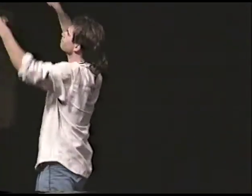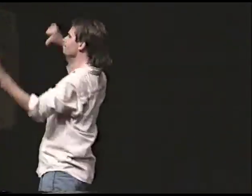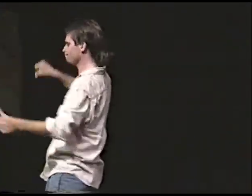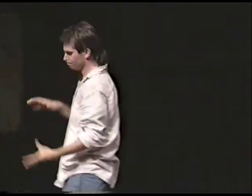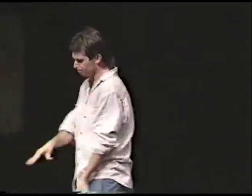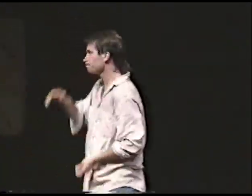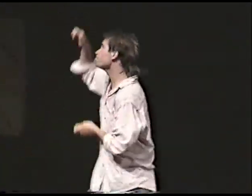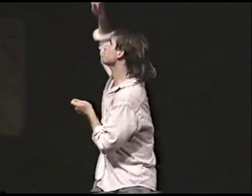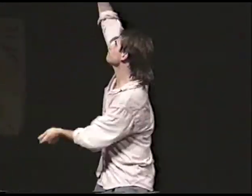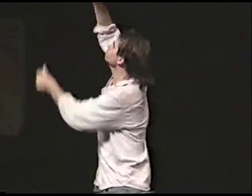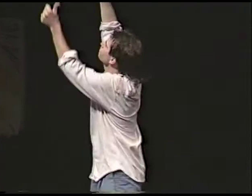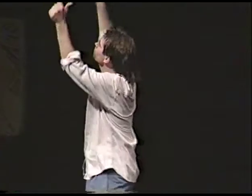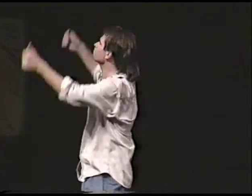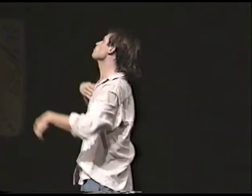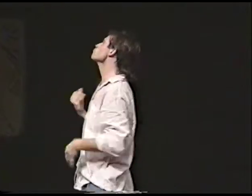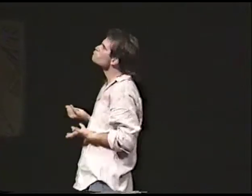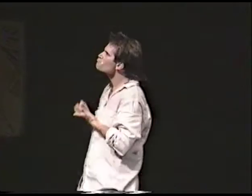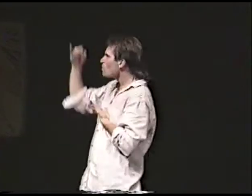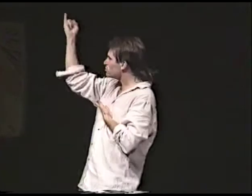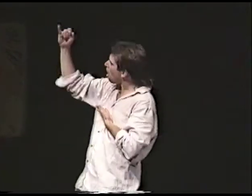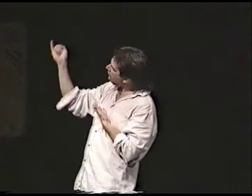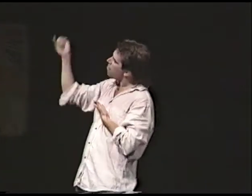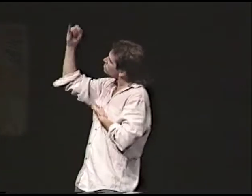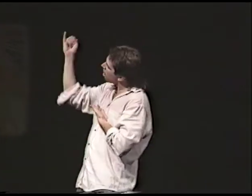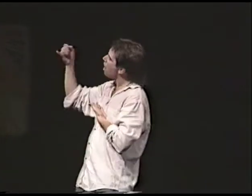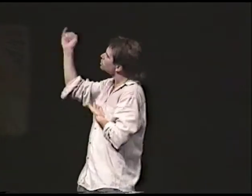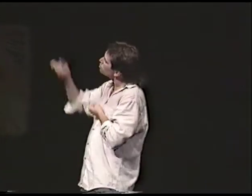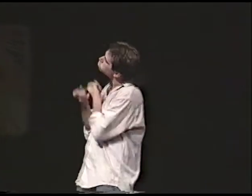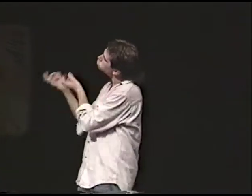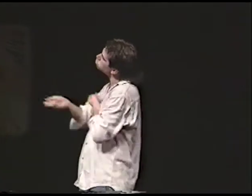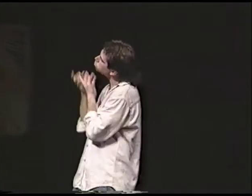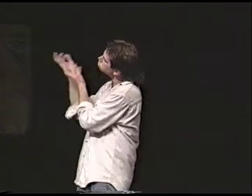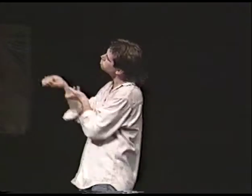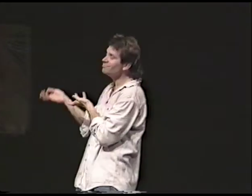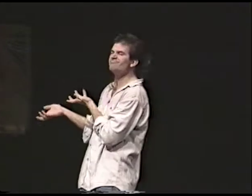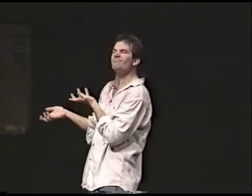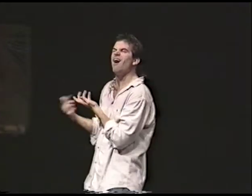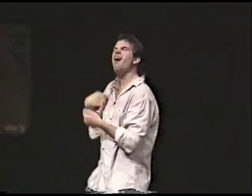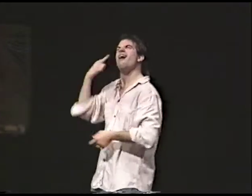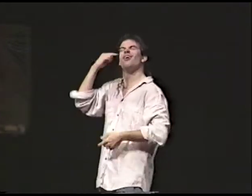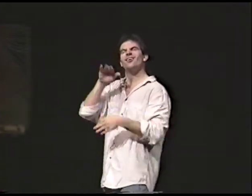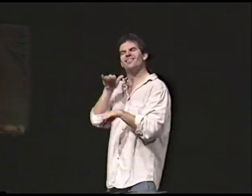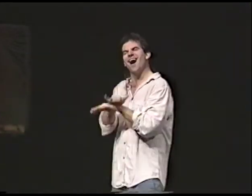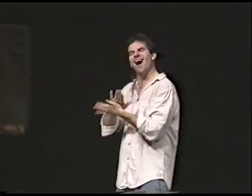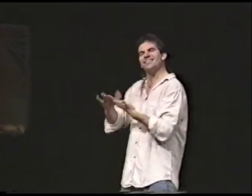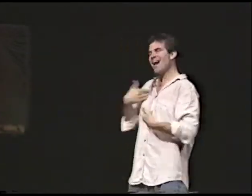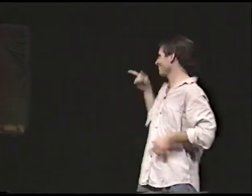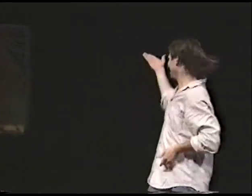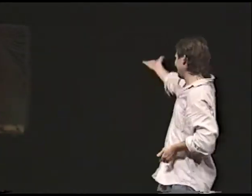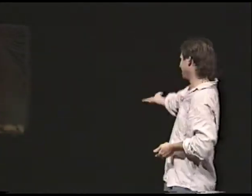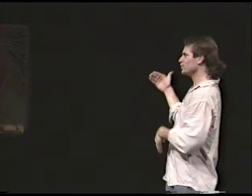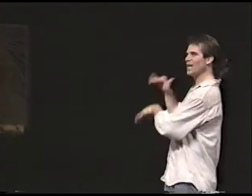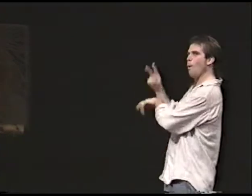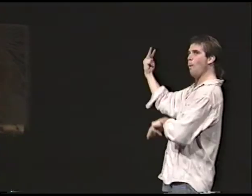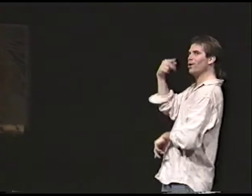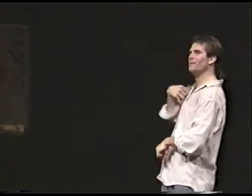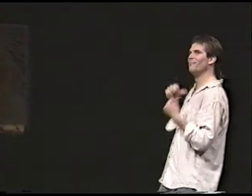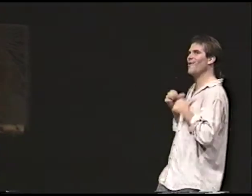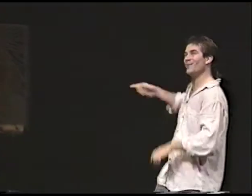So I put some paper on the wall, newspaper, then put some paper on and started drawing. It was a good night.